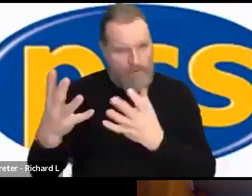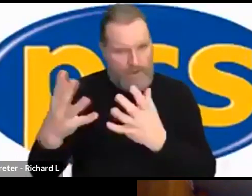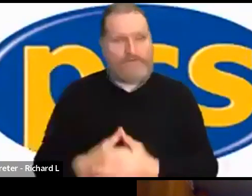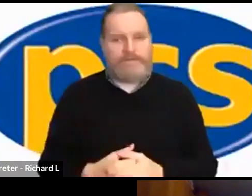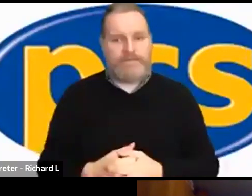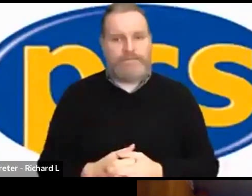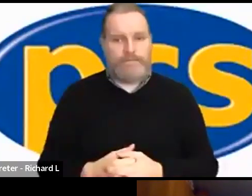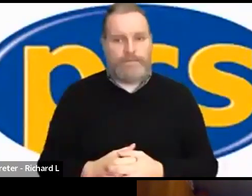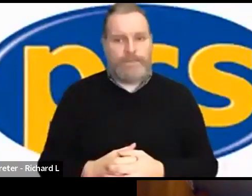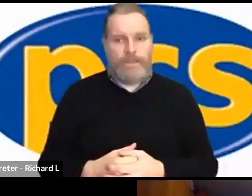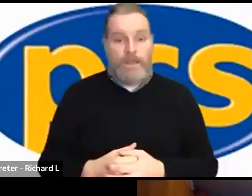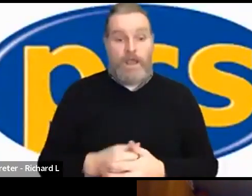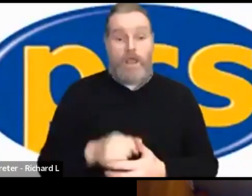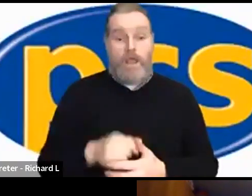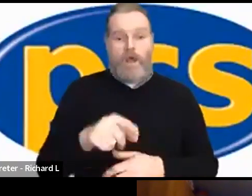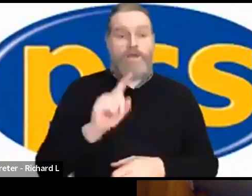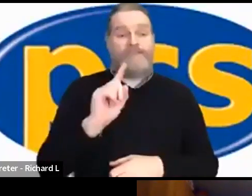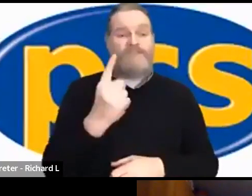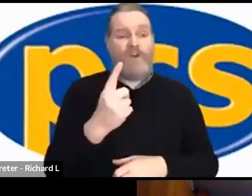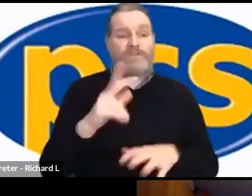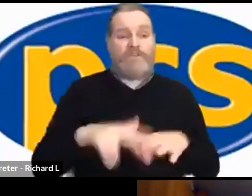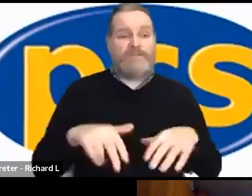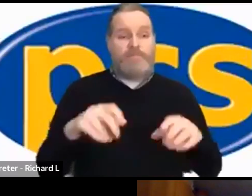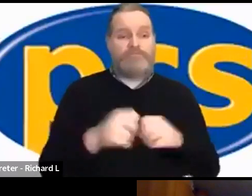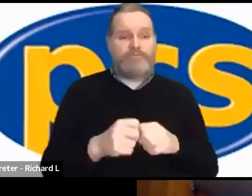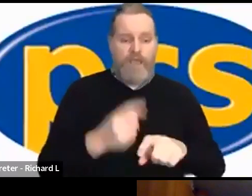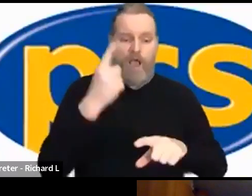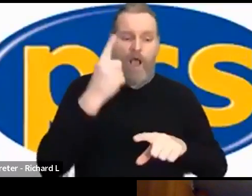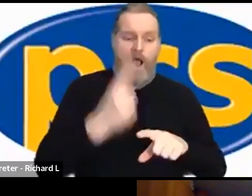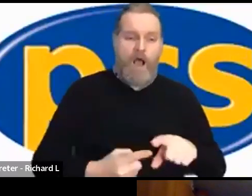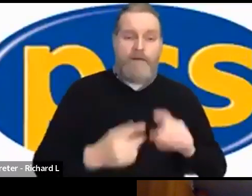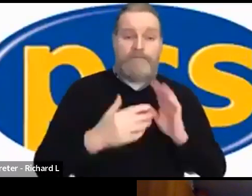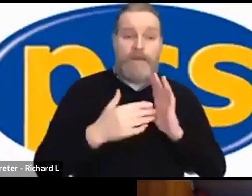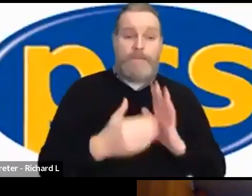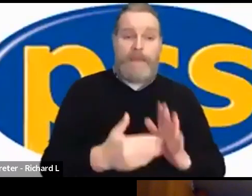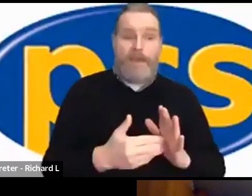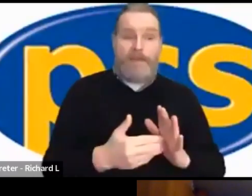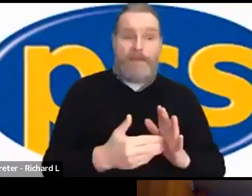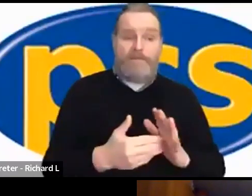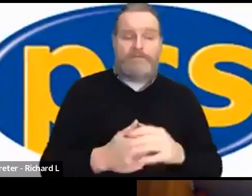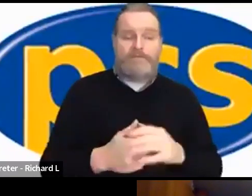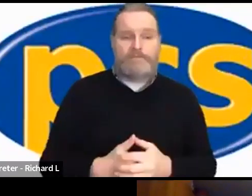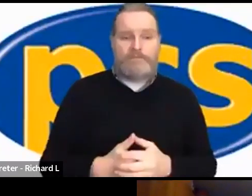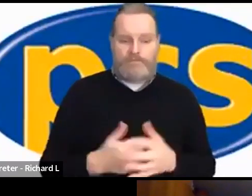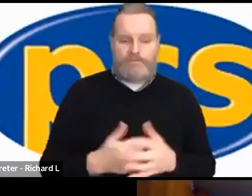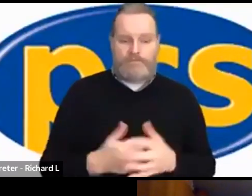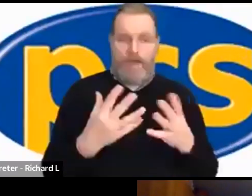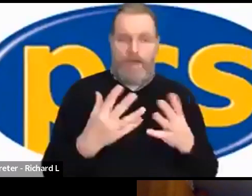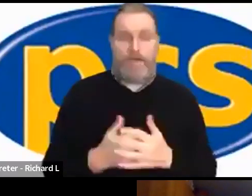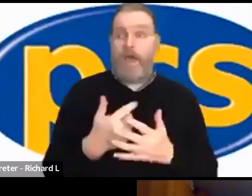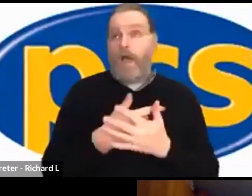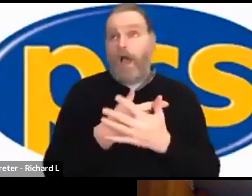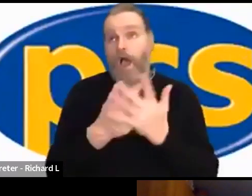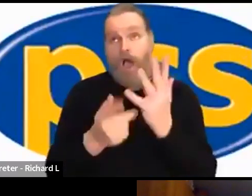joining up up to half a 1 million people on the first of February. But over a 1 million But over a 1 million other